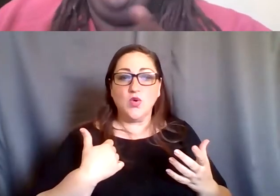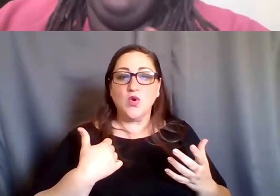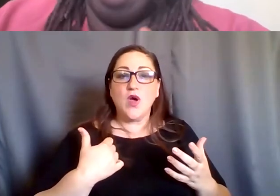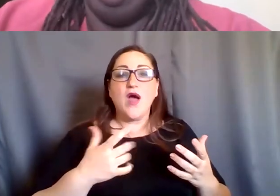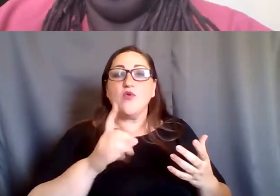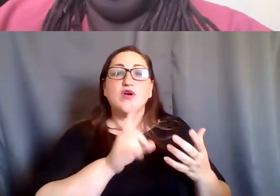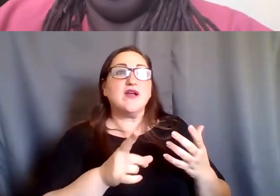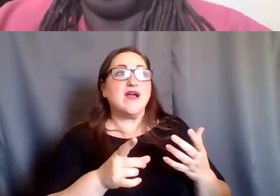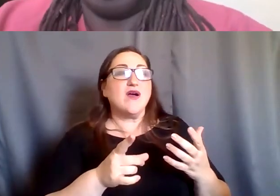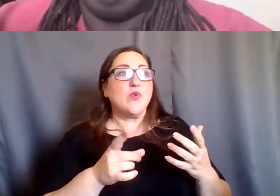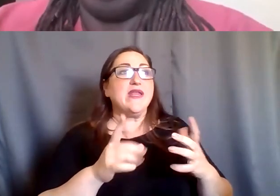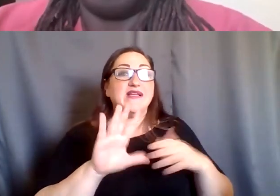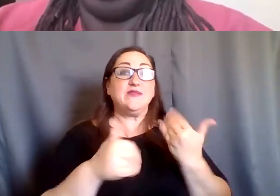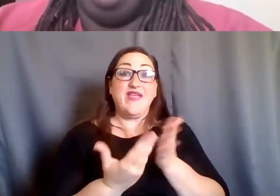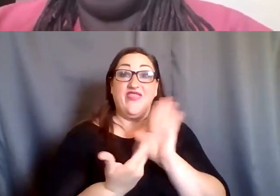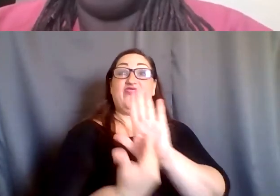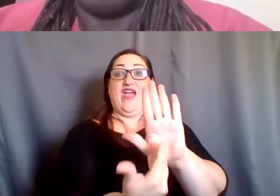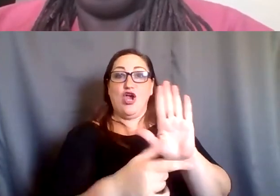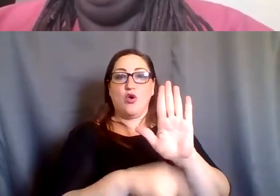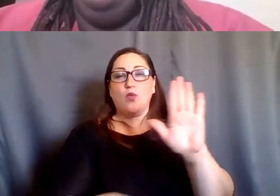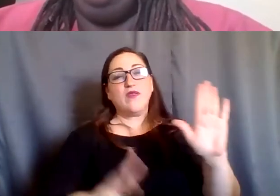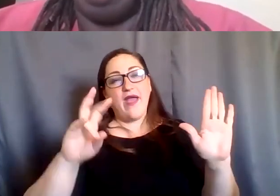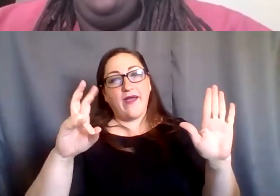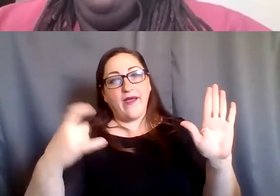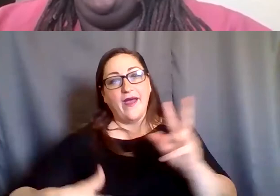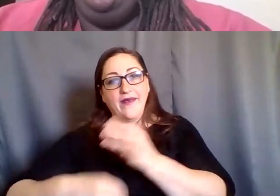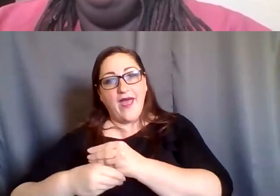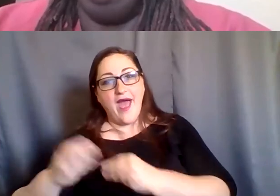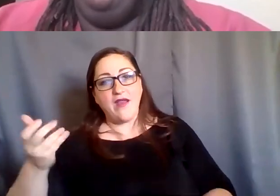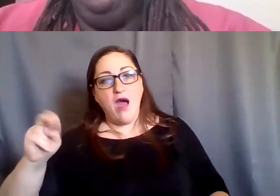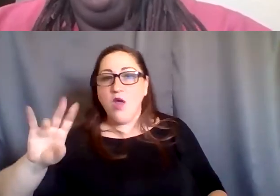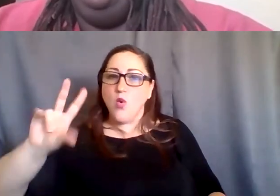but we have actual things to contribute to the conversation moving forward.